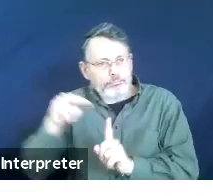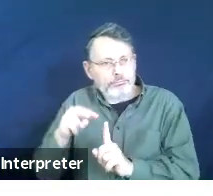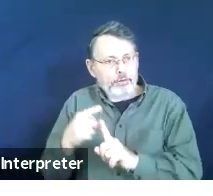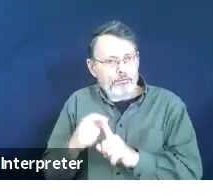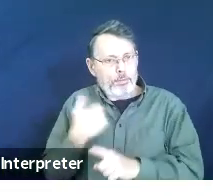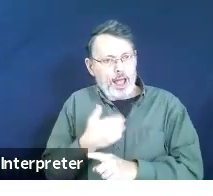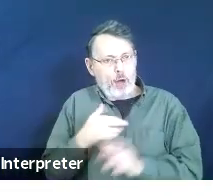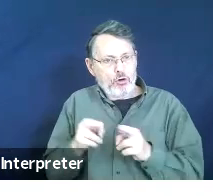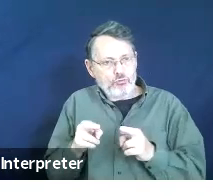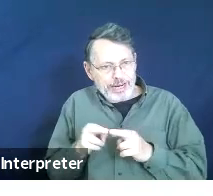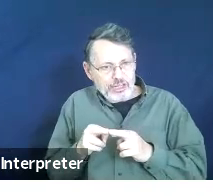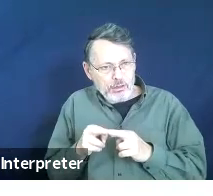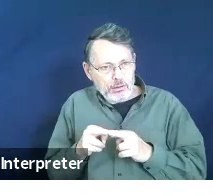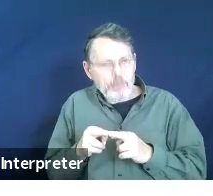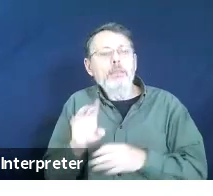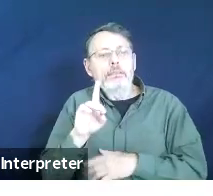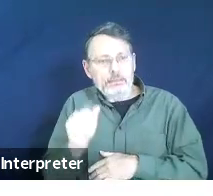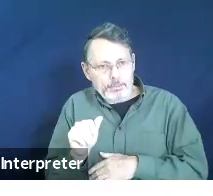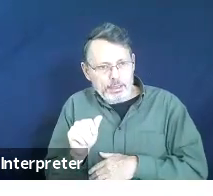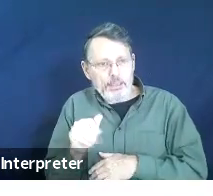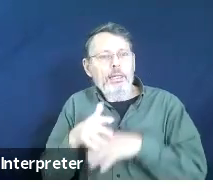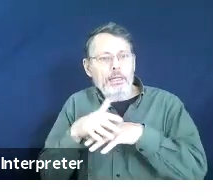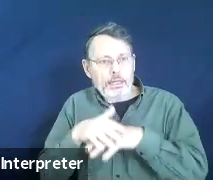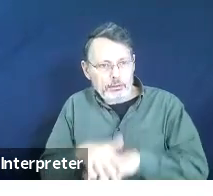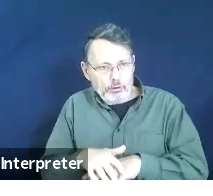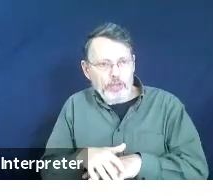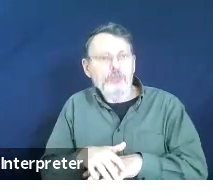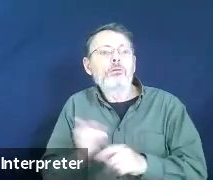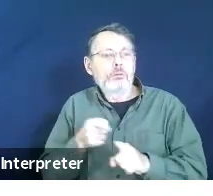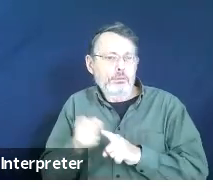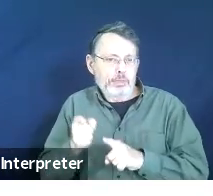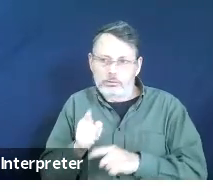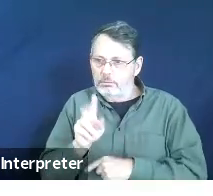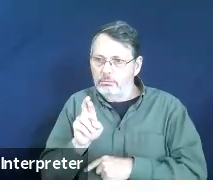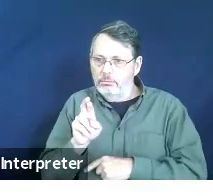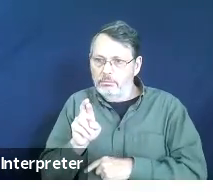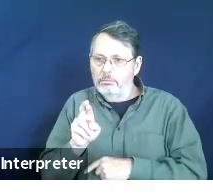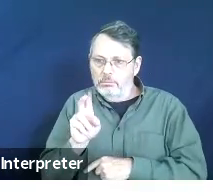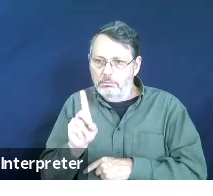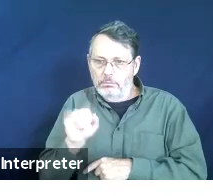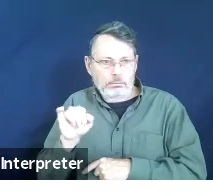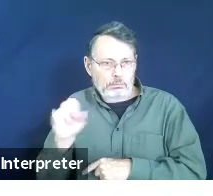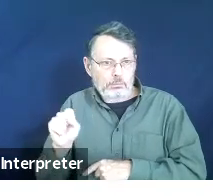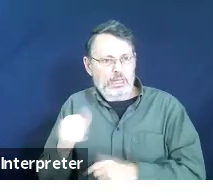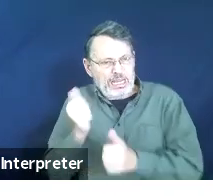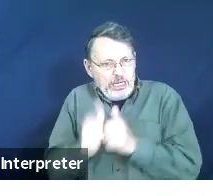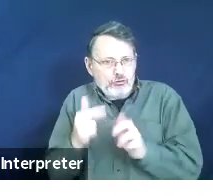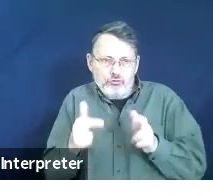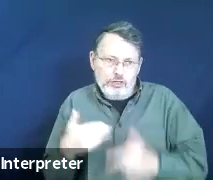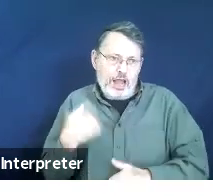Integration Specialist. There's one of us for each region, as mentioned before. And never